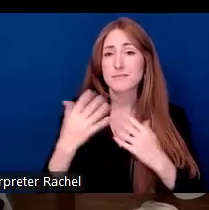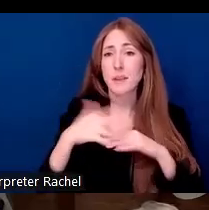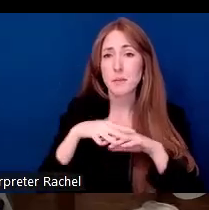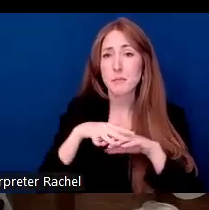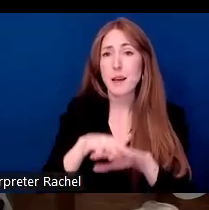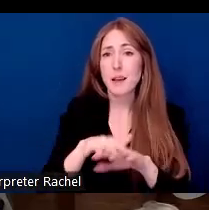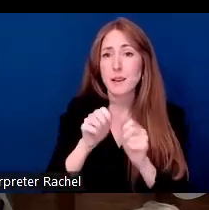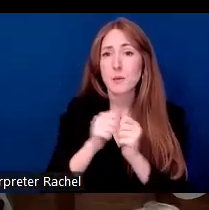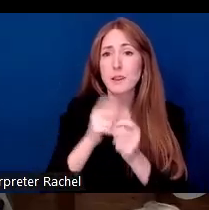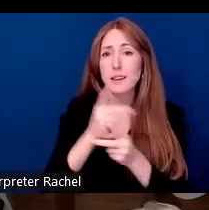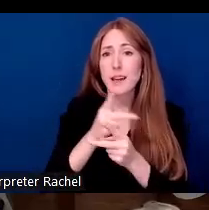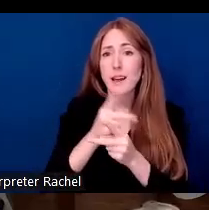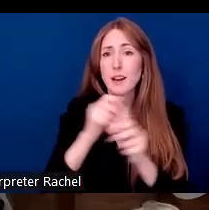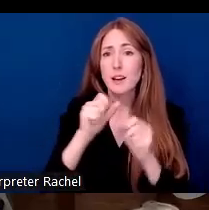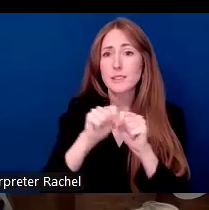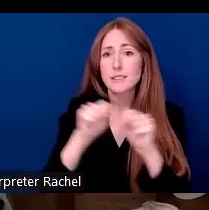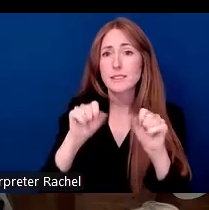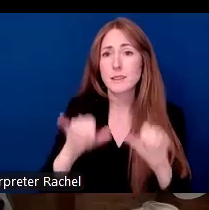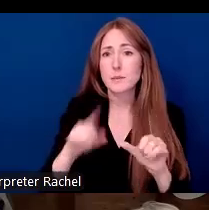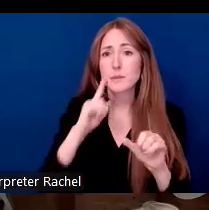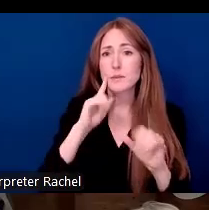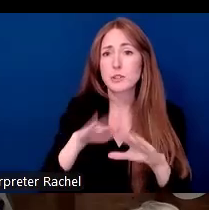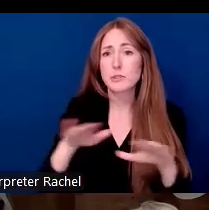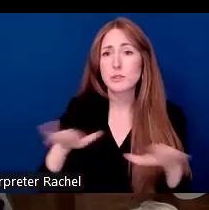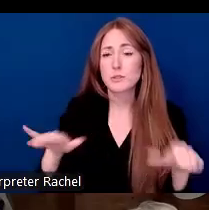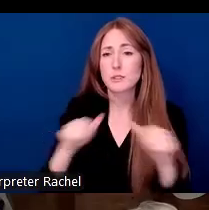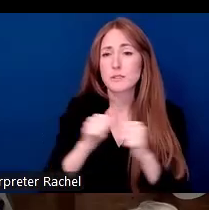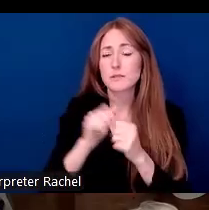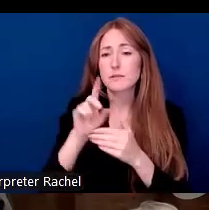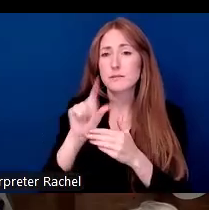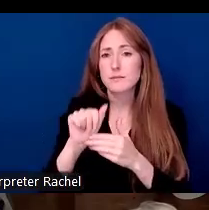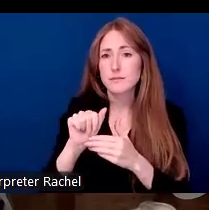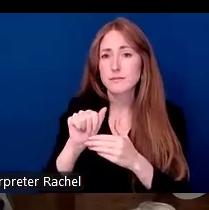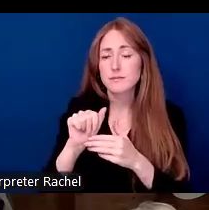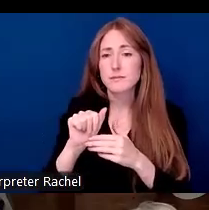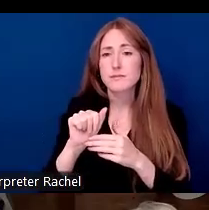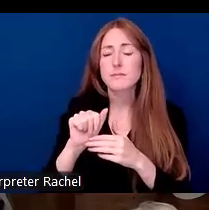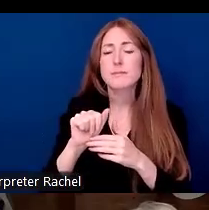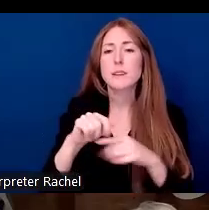and their parents, caregivers and families. It is rooted in the notion of autonomy,